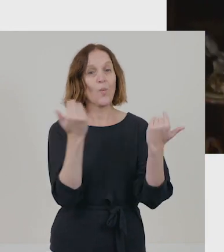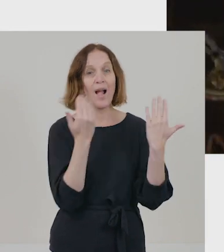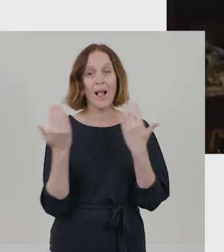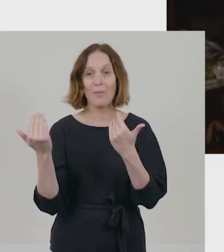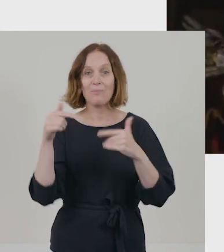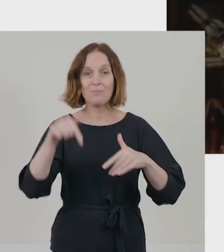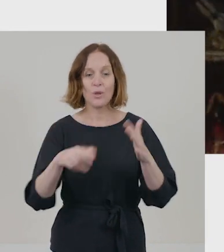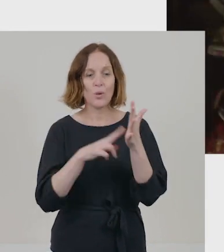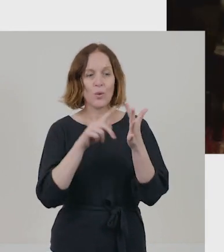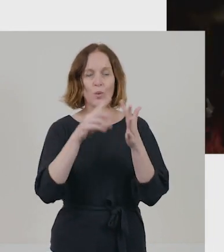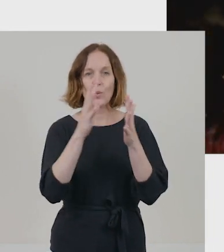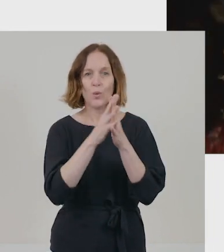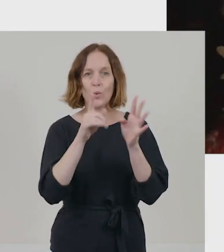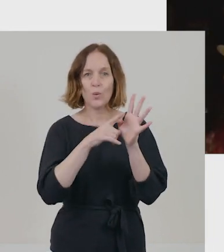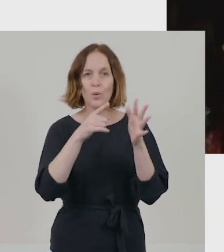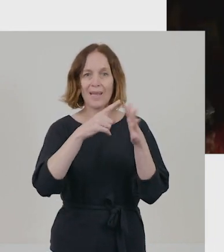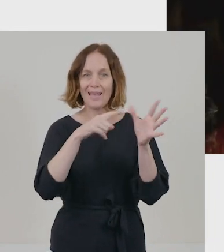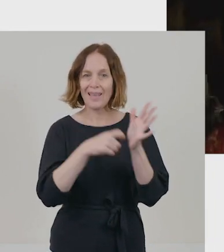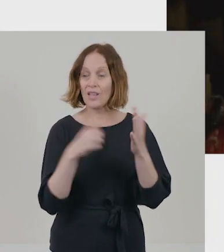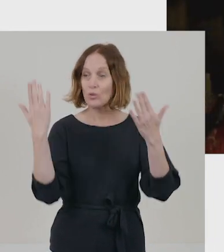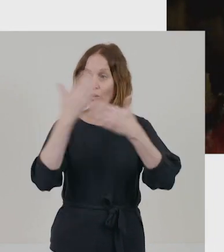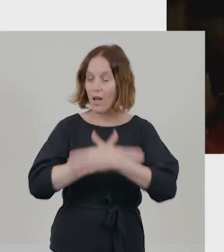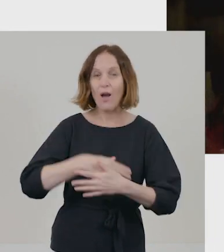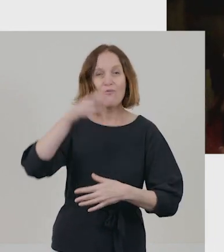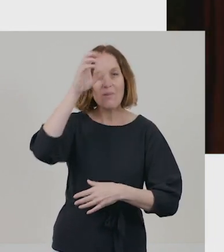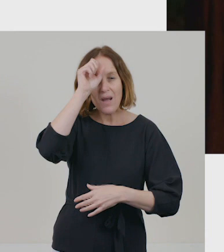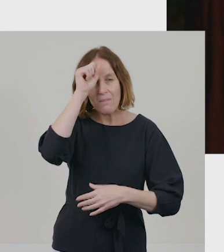Welcome to New Year, and to a night where we remember,